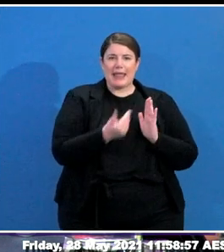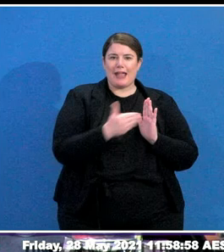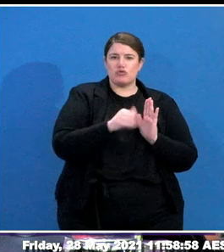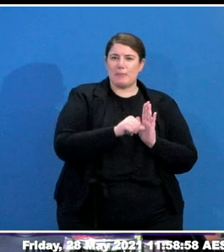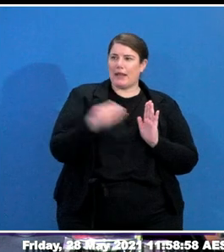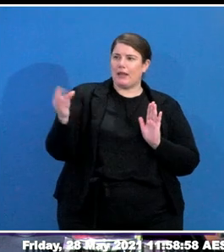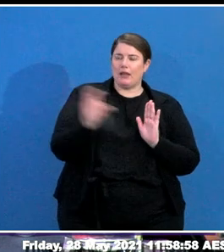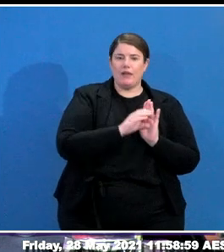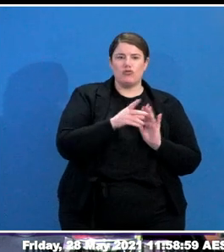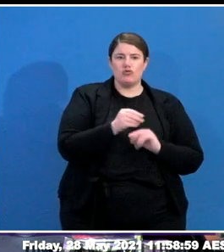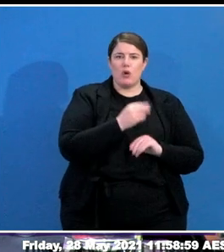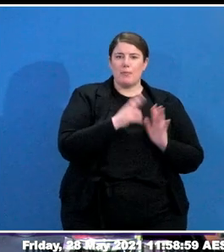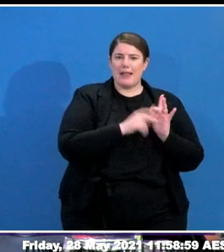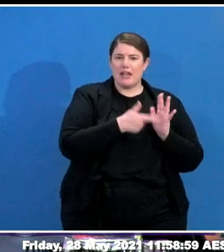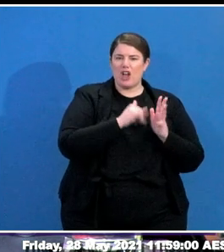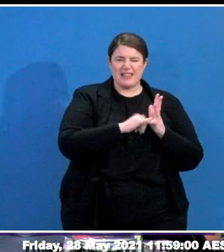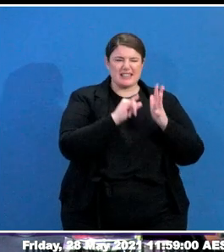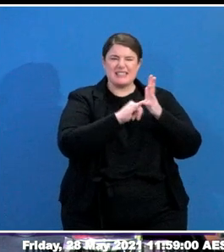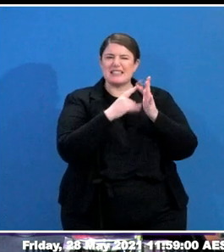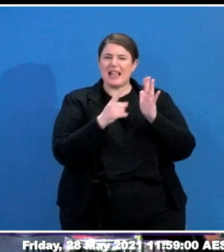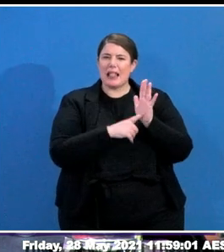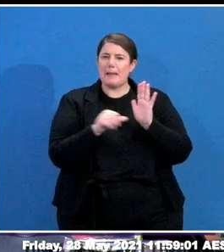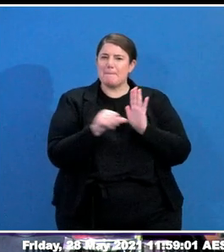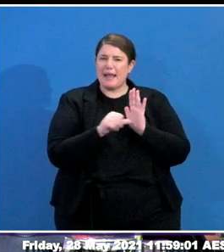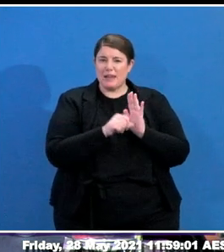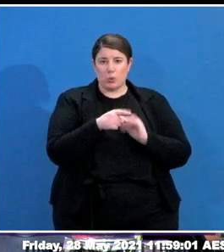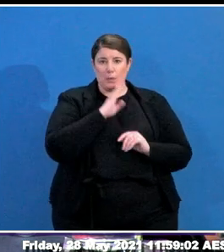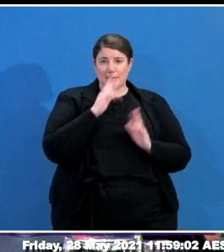I mean, obviously the SIL payment would be split between the providers because